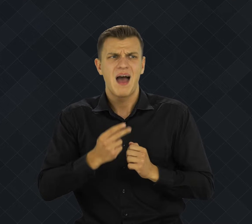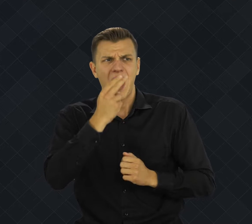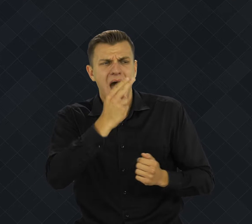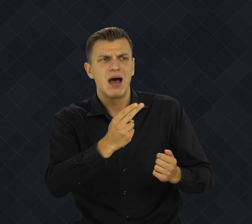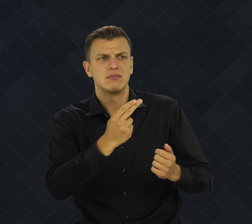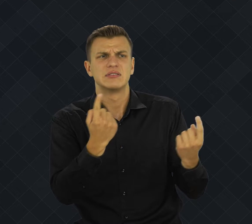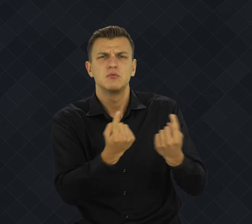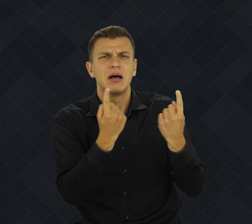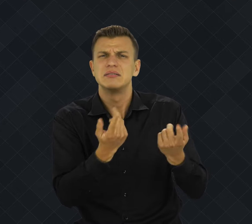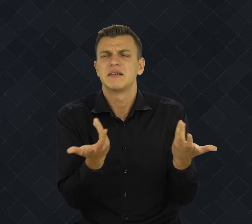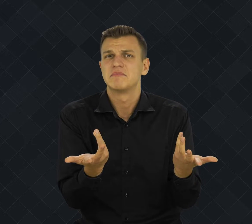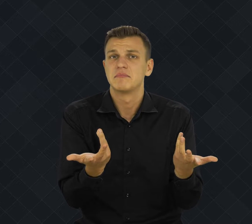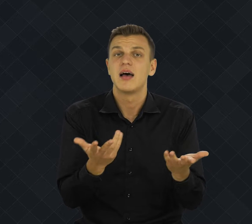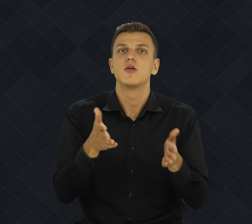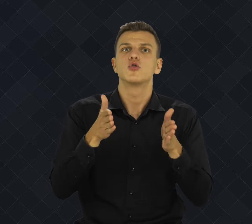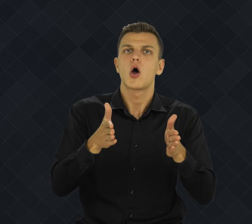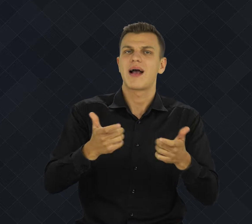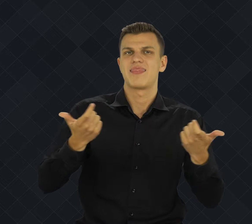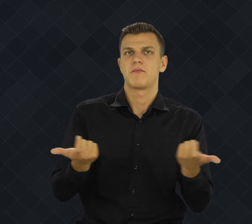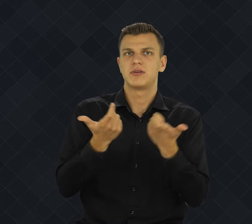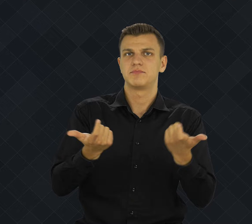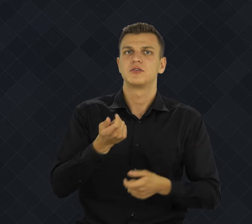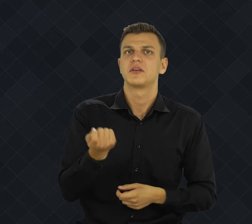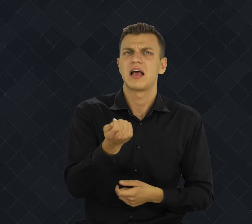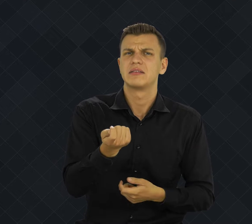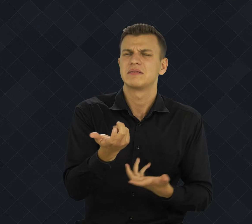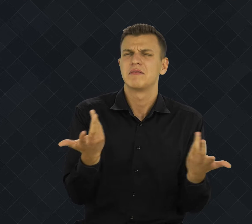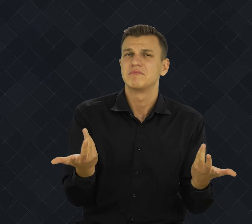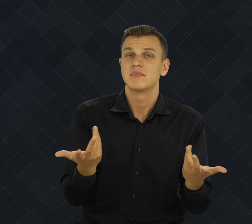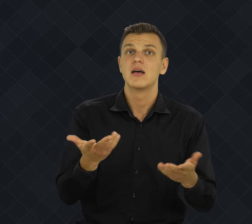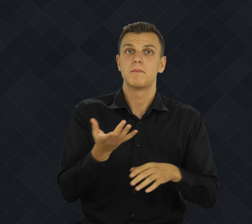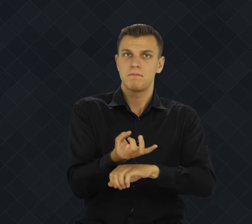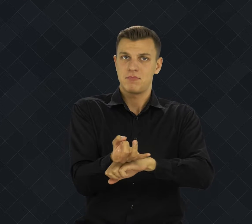These are any dangerous behavior on the road,